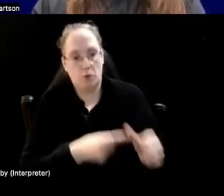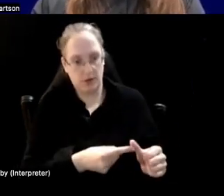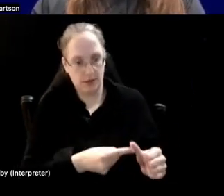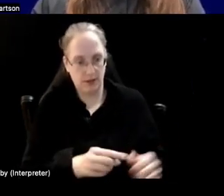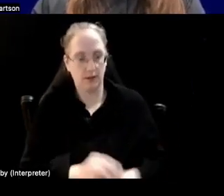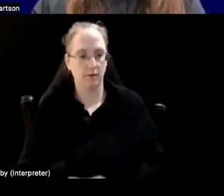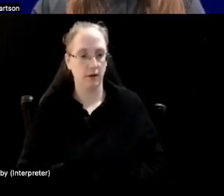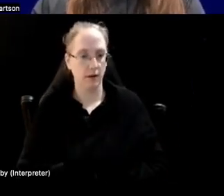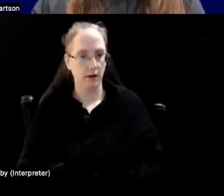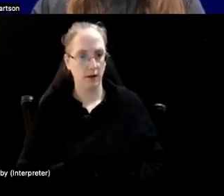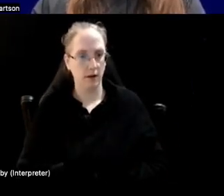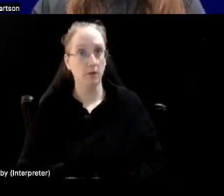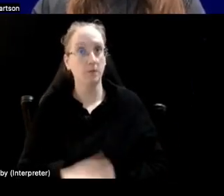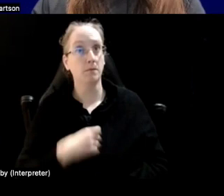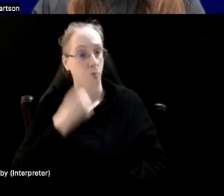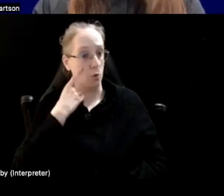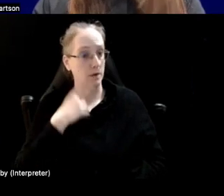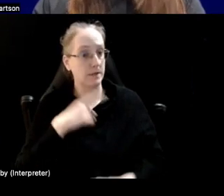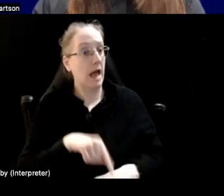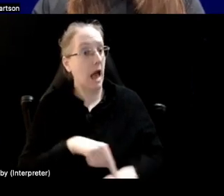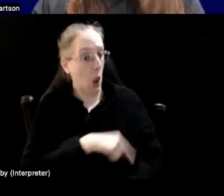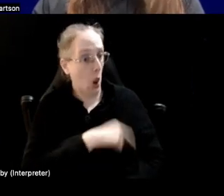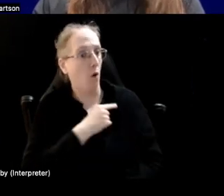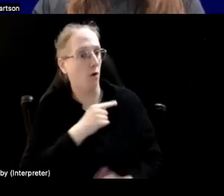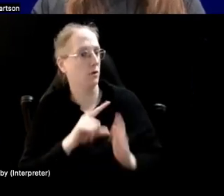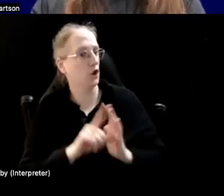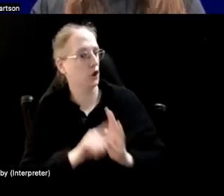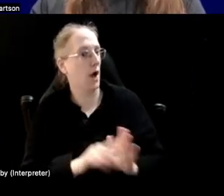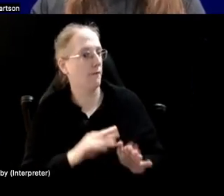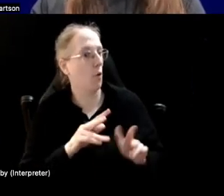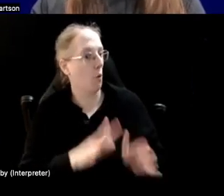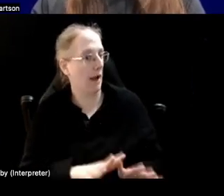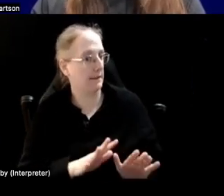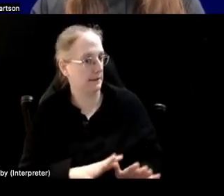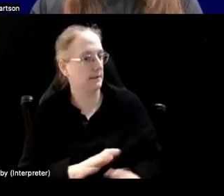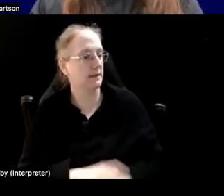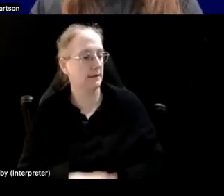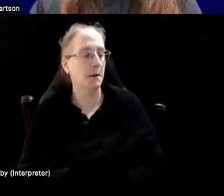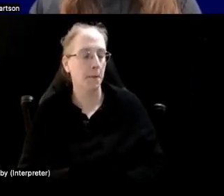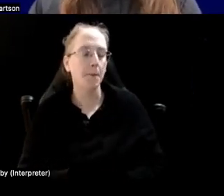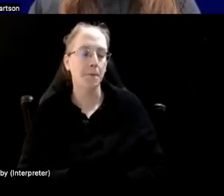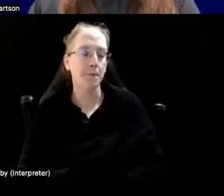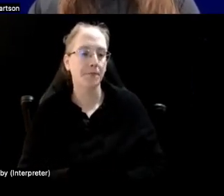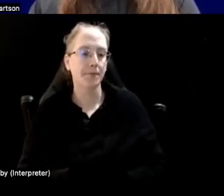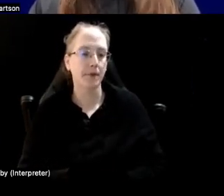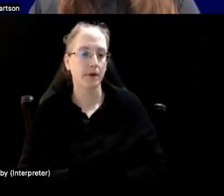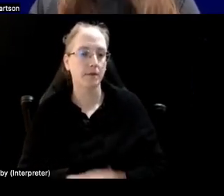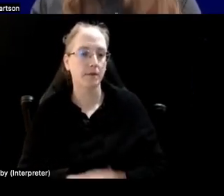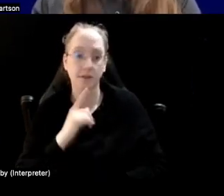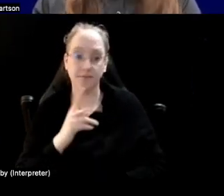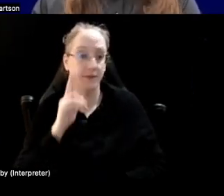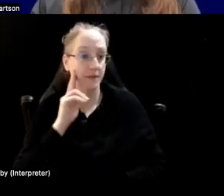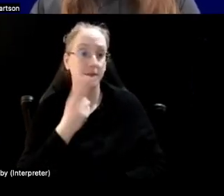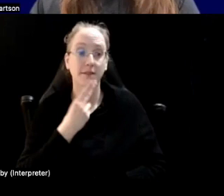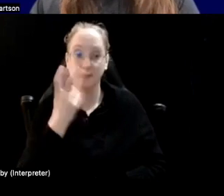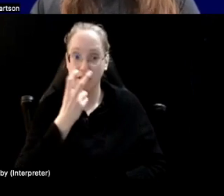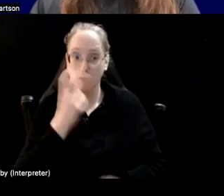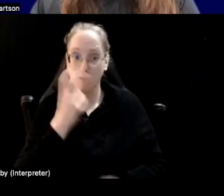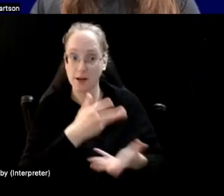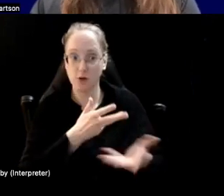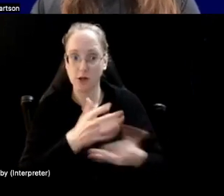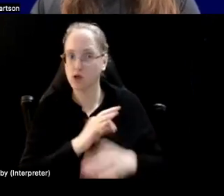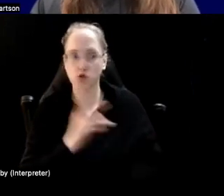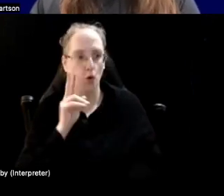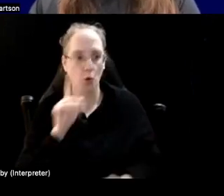time of waiting. I've said deafblind interactions don't look like hearing and sighted interactions